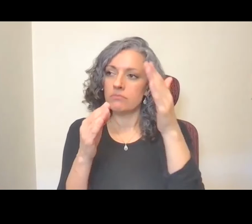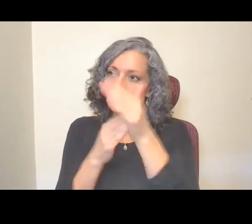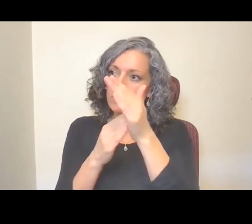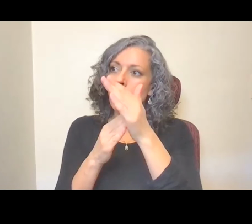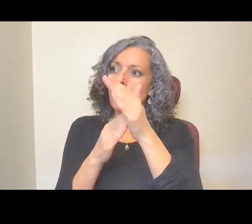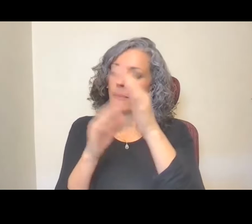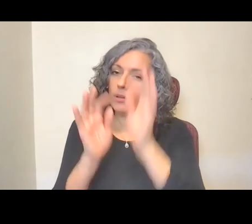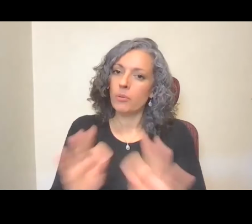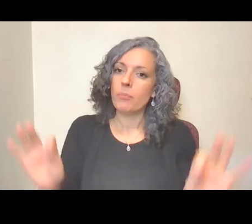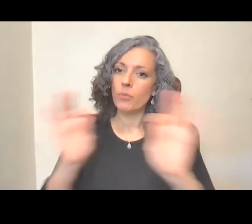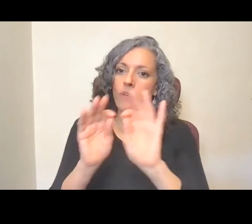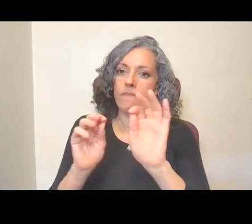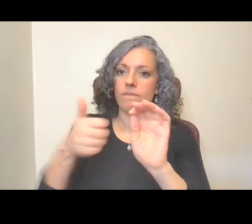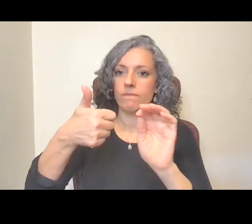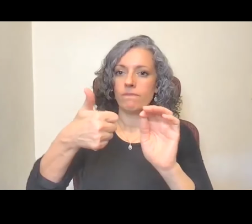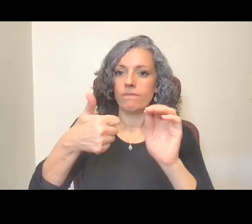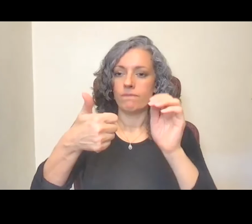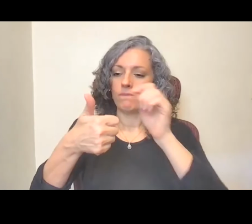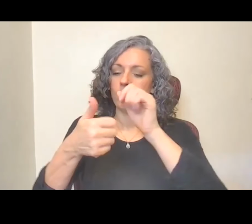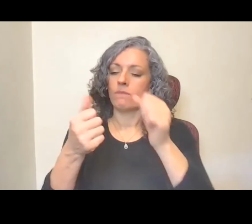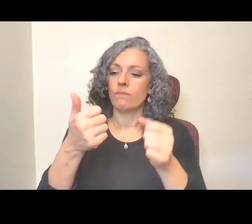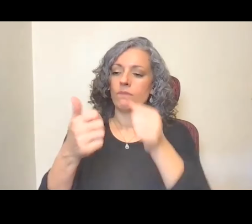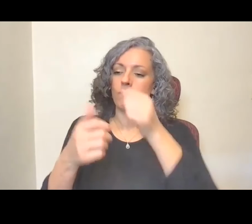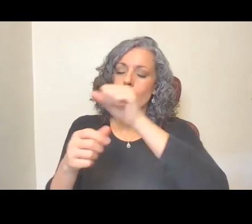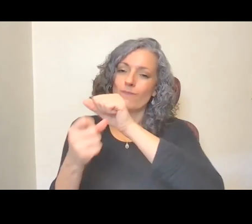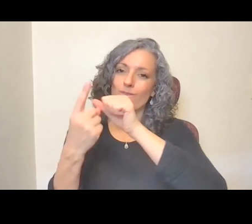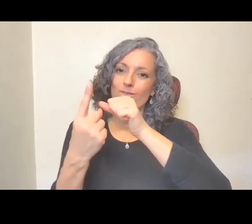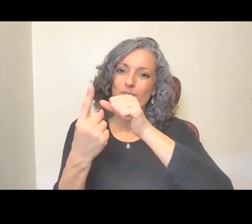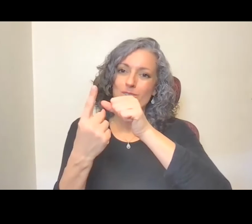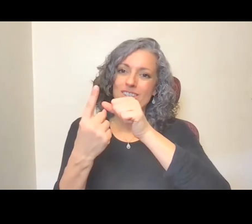is that it's teamwork, so even if you can't document everything at some point,